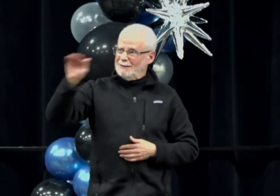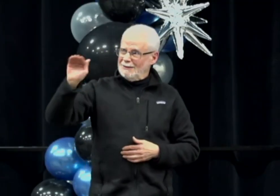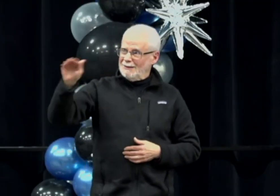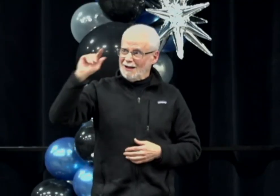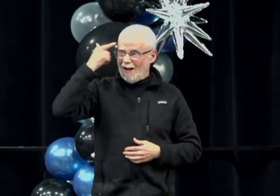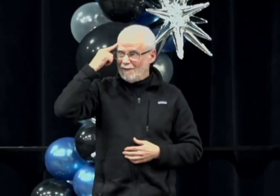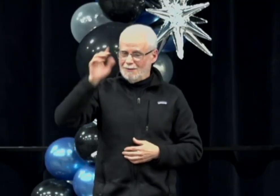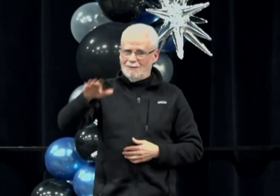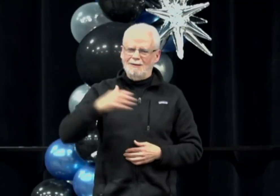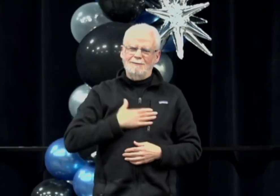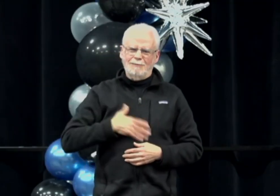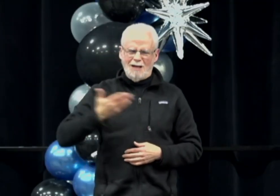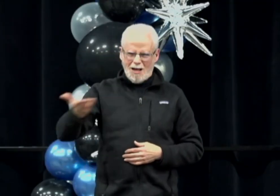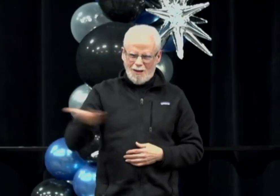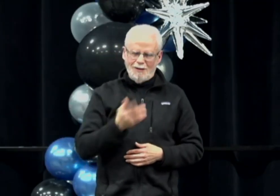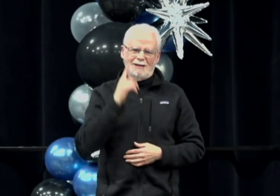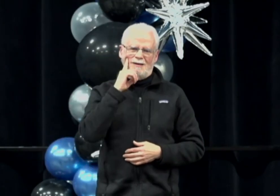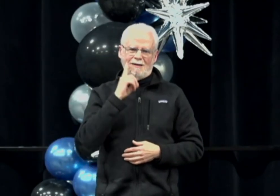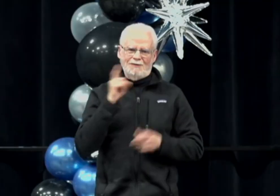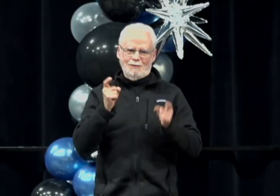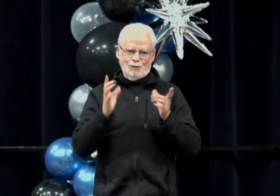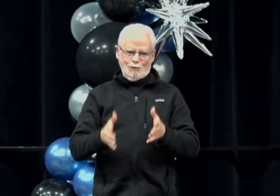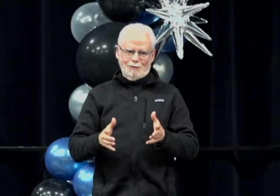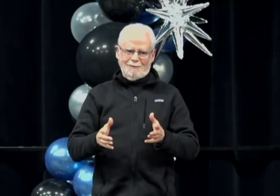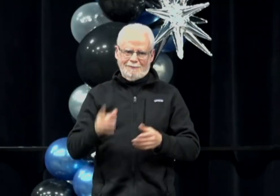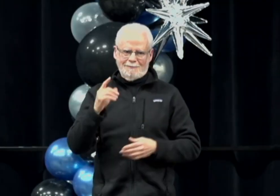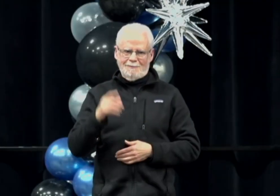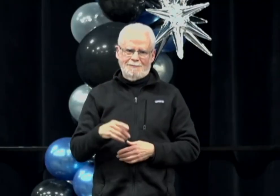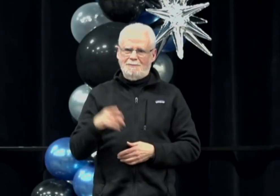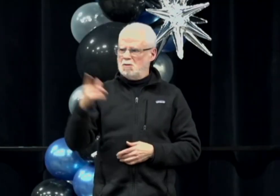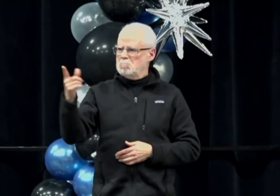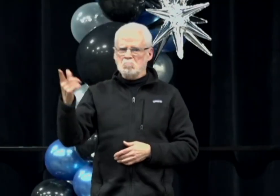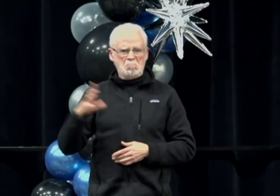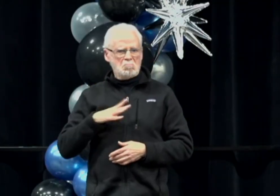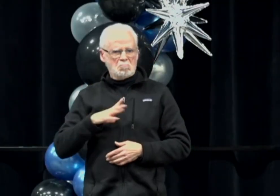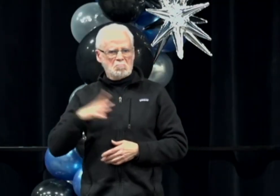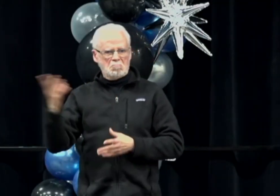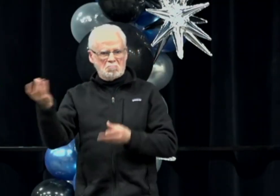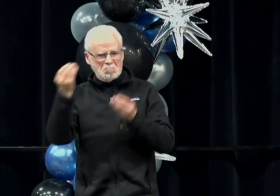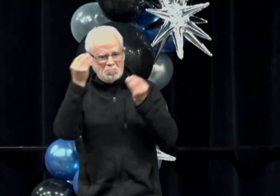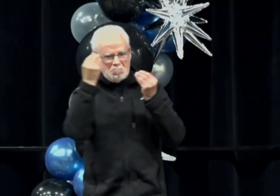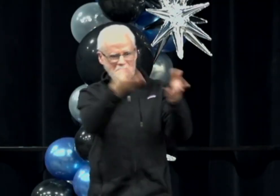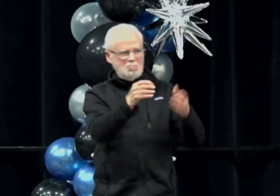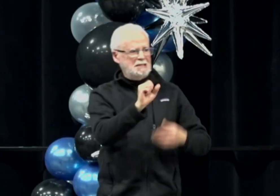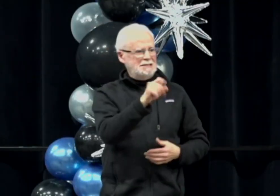directed SPA to find an administrator to conduct the study. We asked the Governor